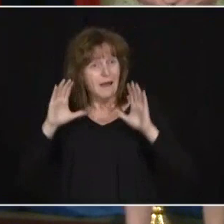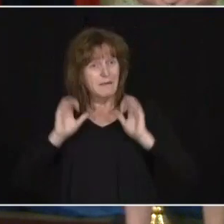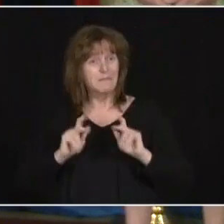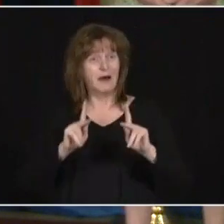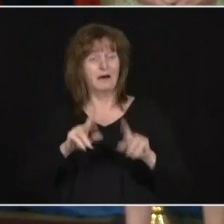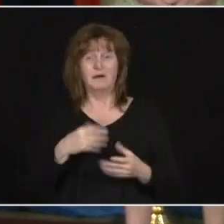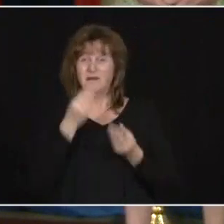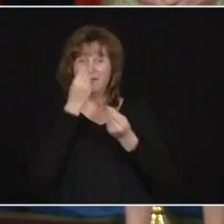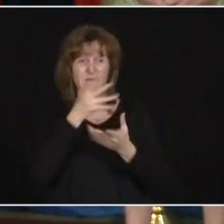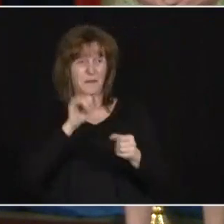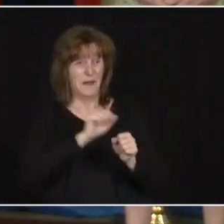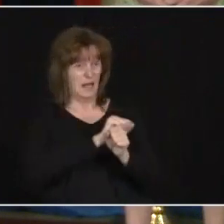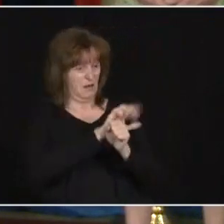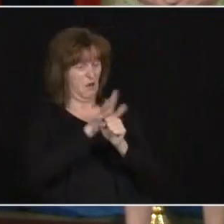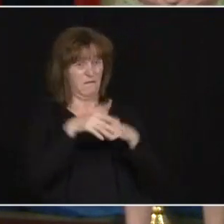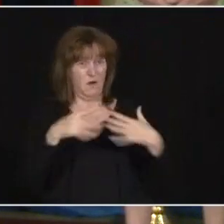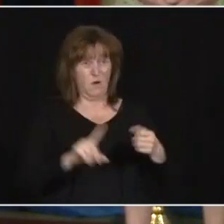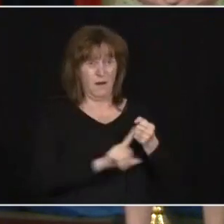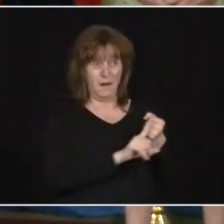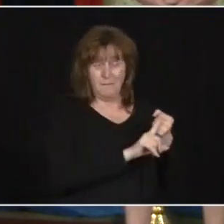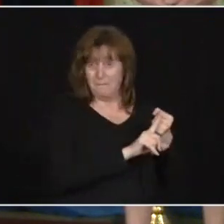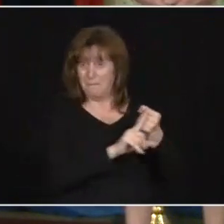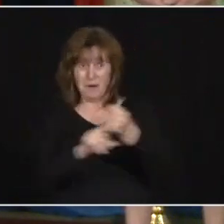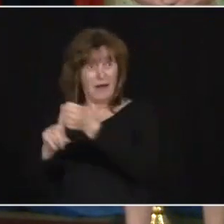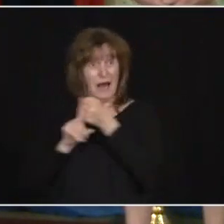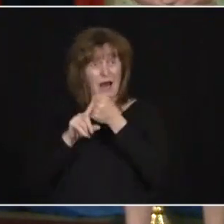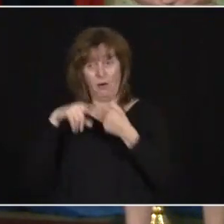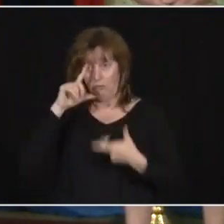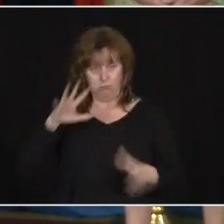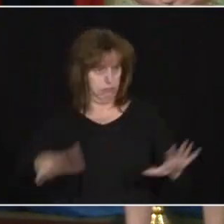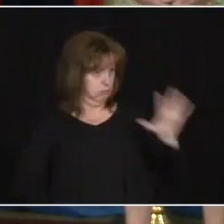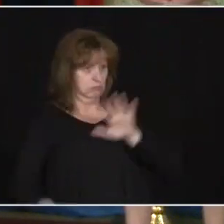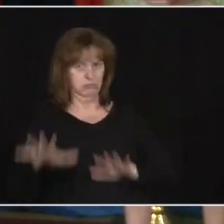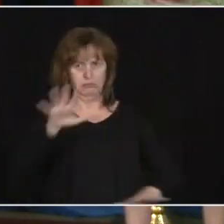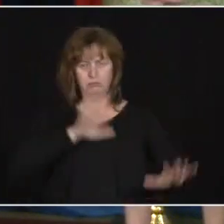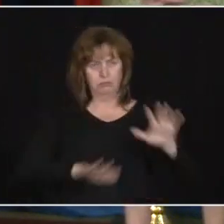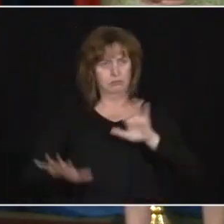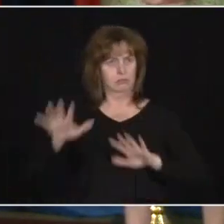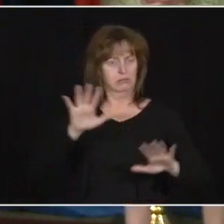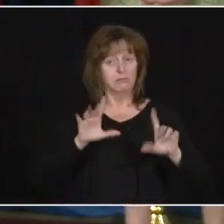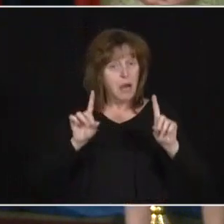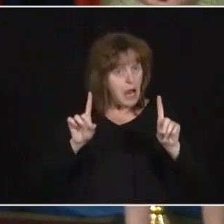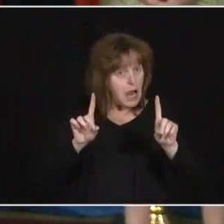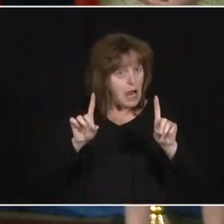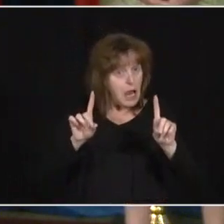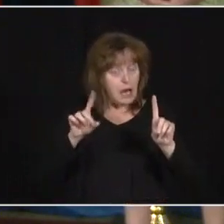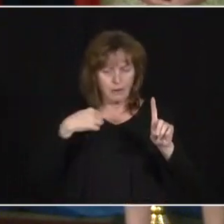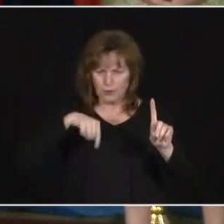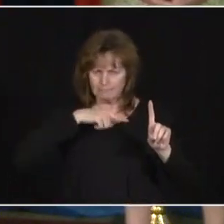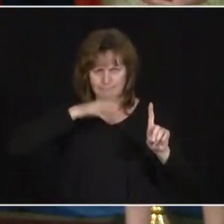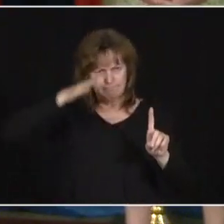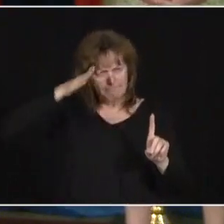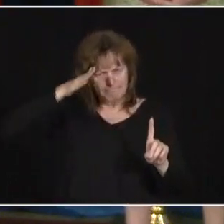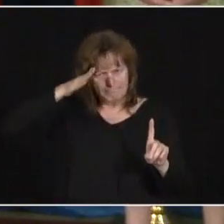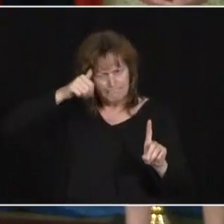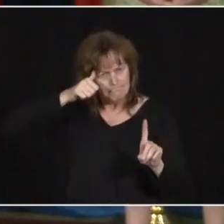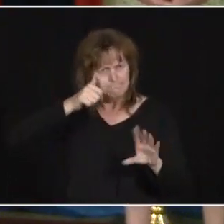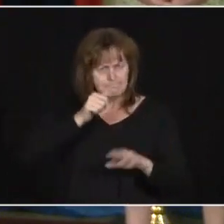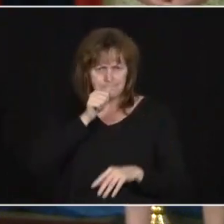put our will and our resolve to the test. But we are winning this fight and we will win this fight.